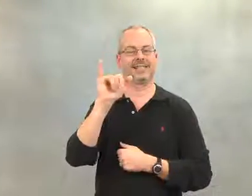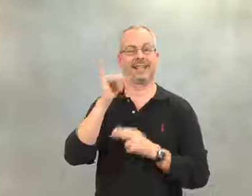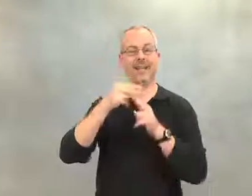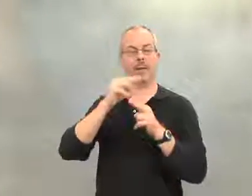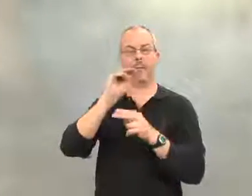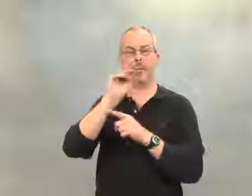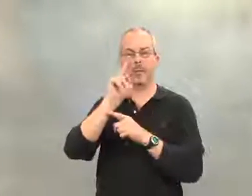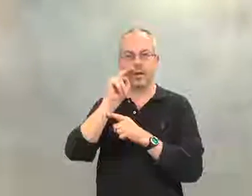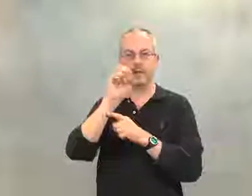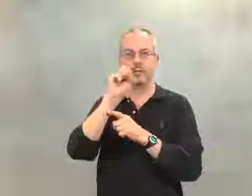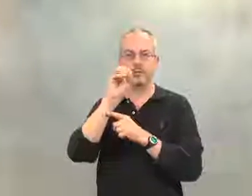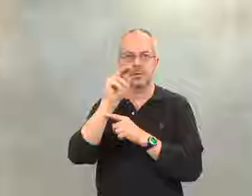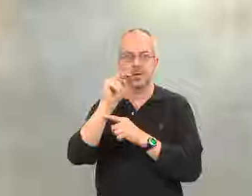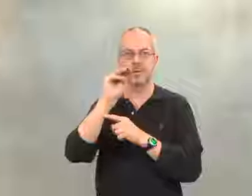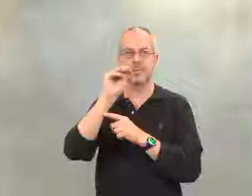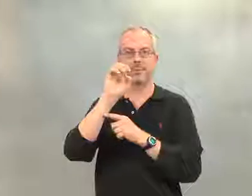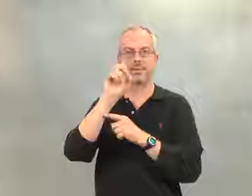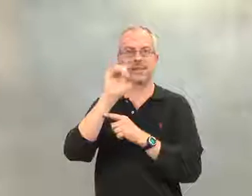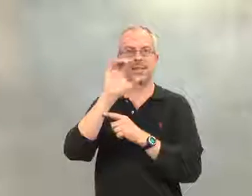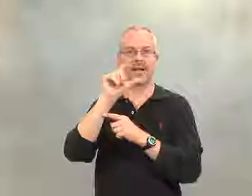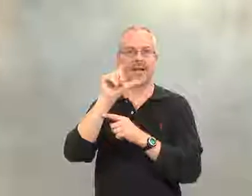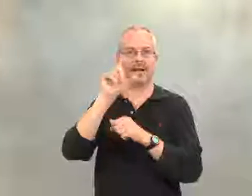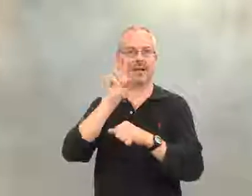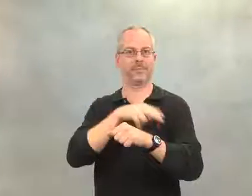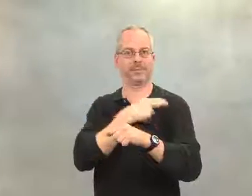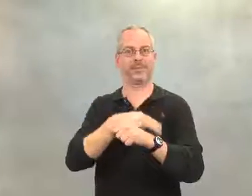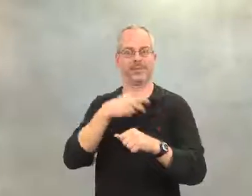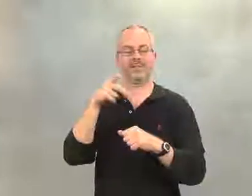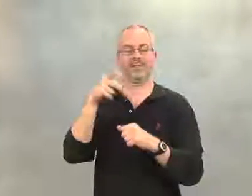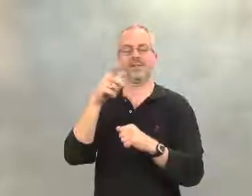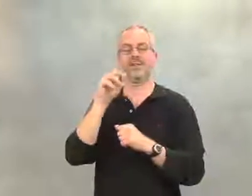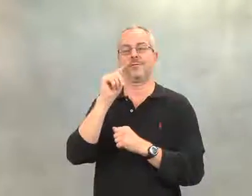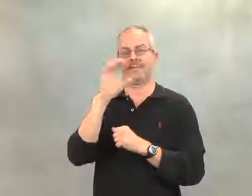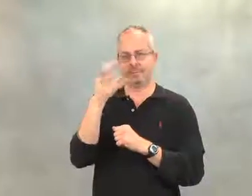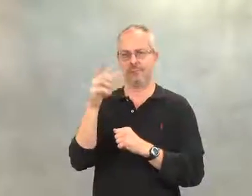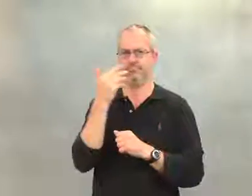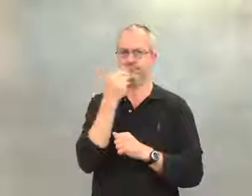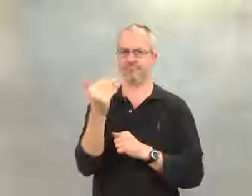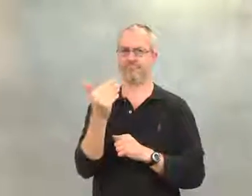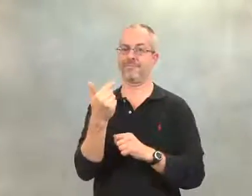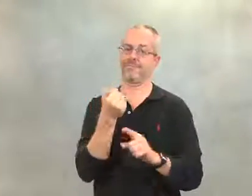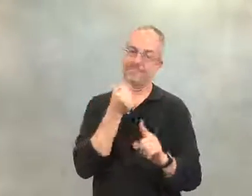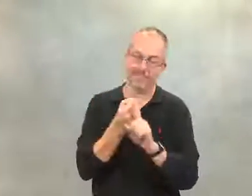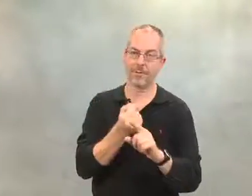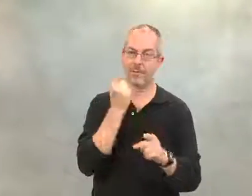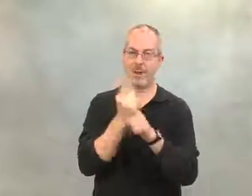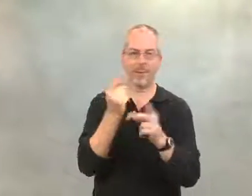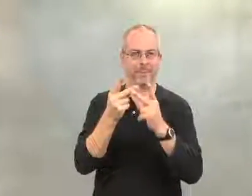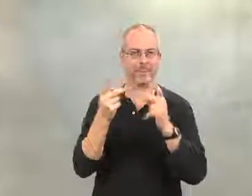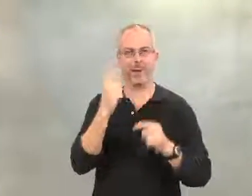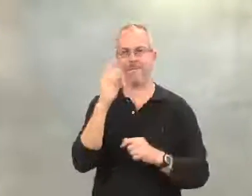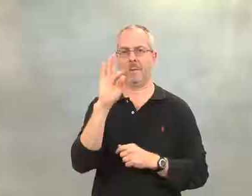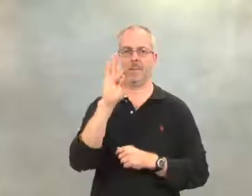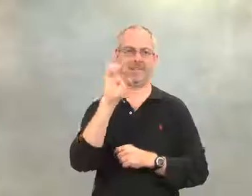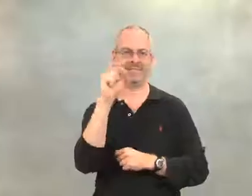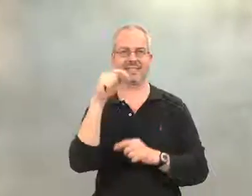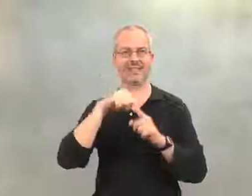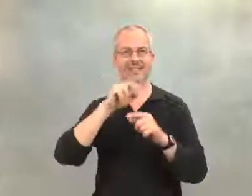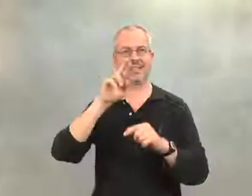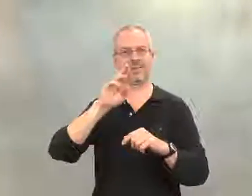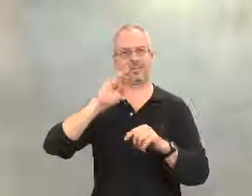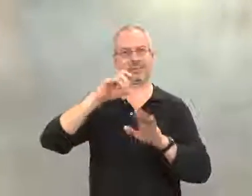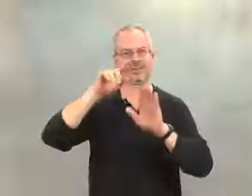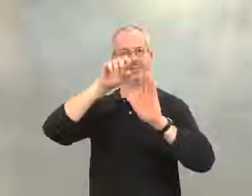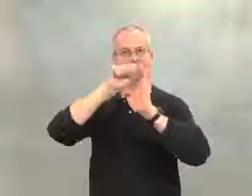It was called Munson Medical Hospital.